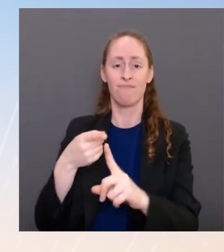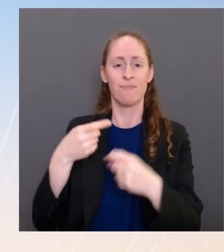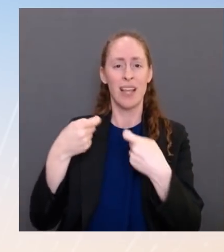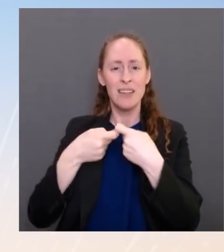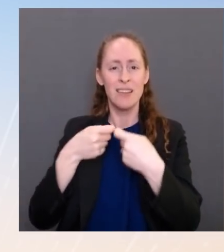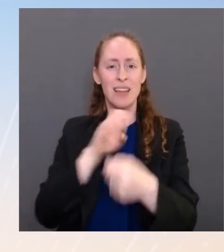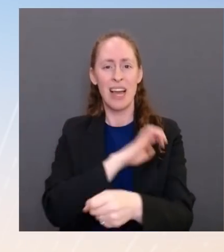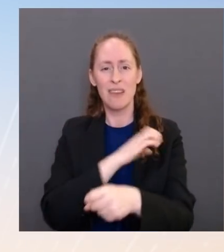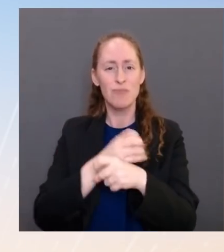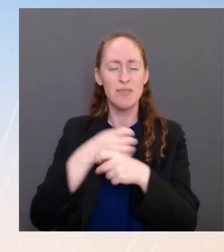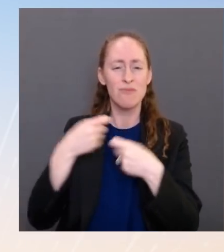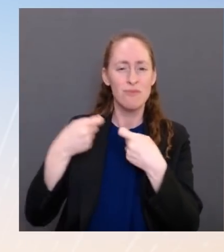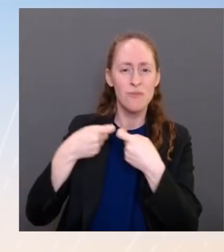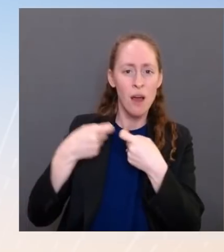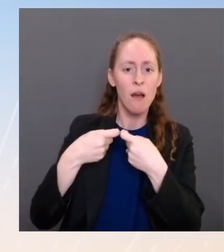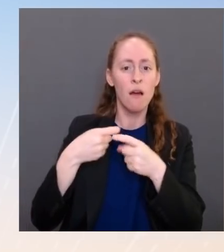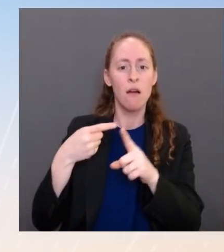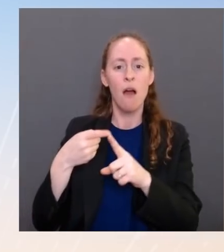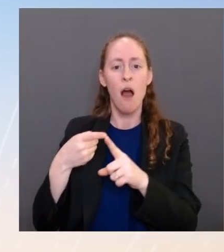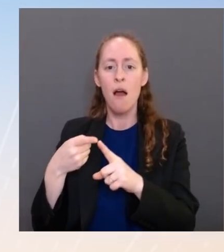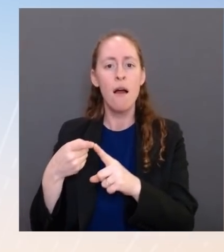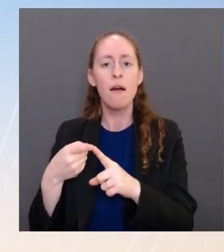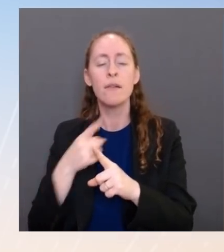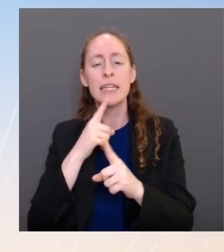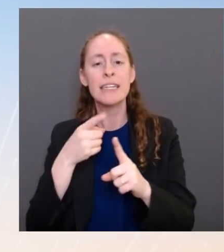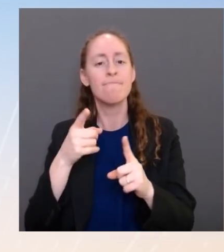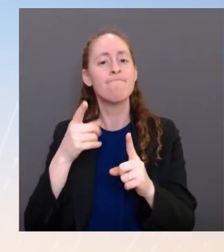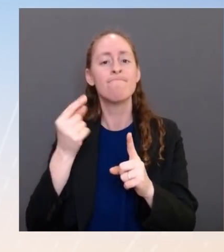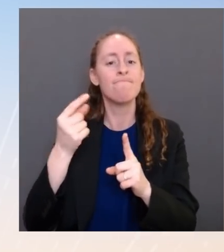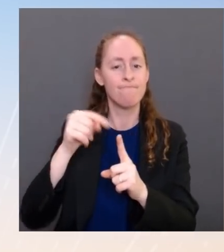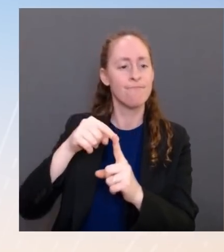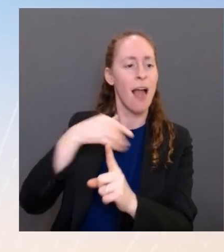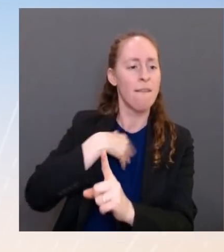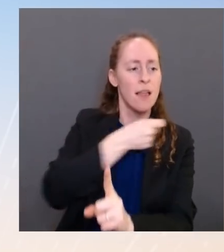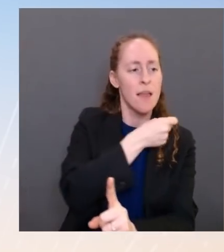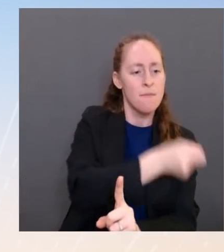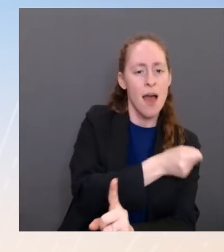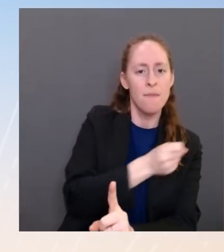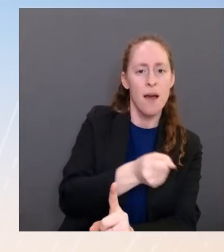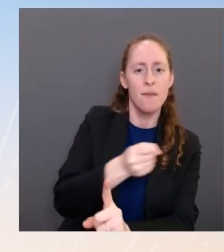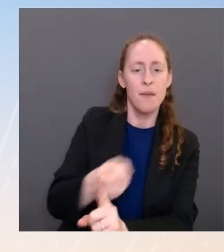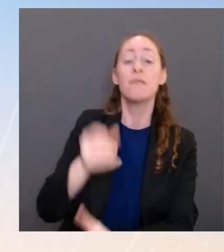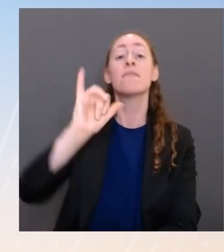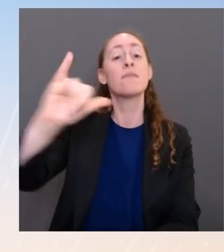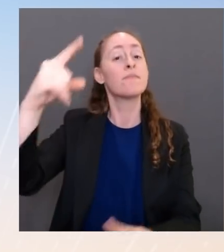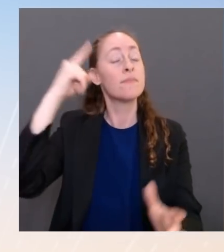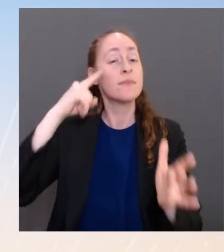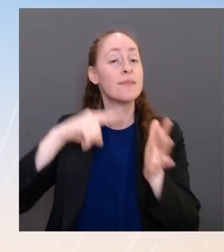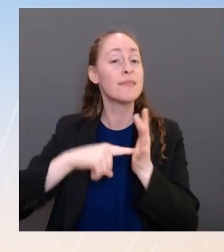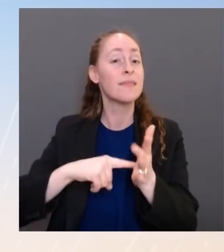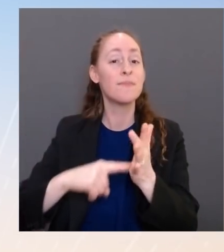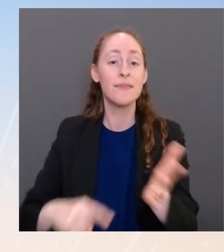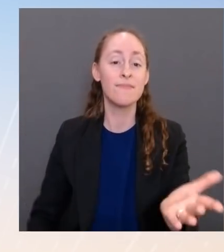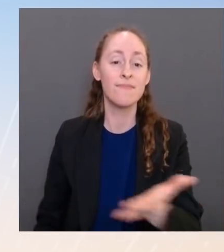And, you know, a couple of weeks ago, he announced fixes to the "family glitch" in the Affordable Care Act.